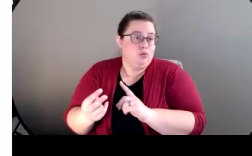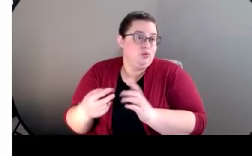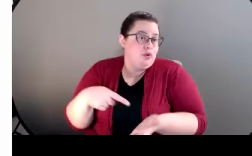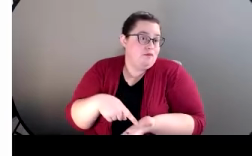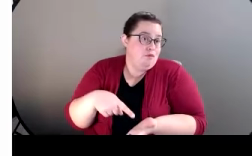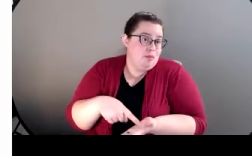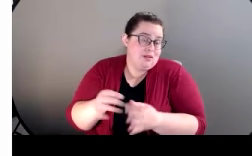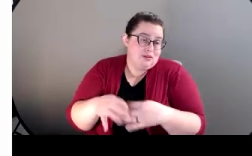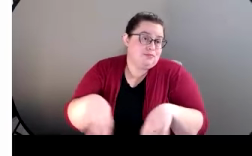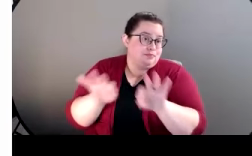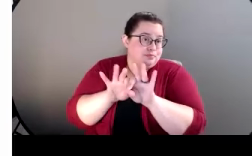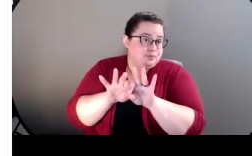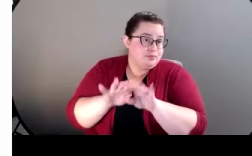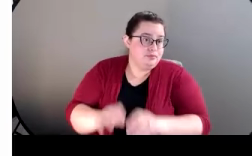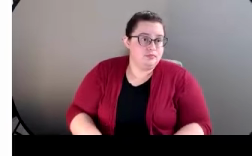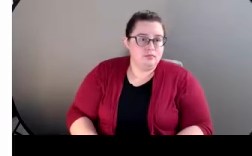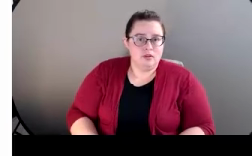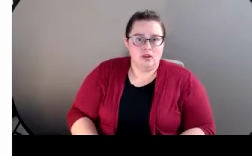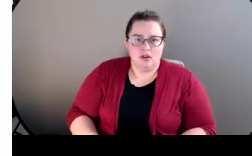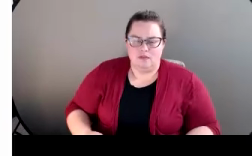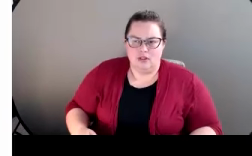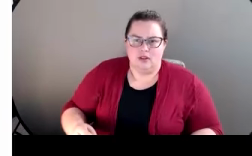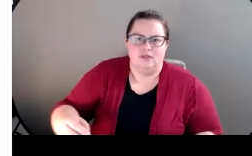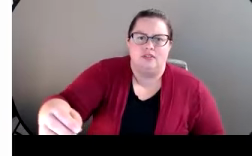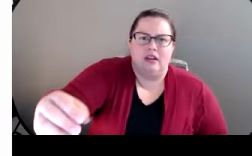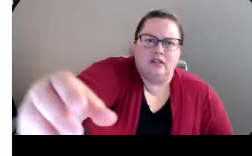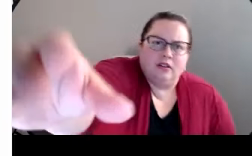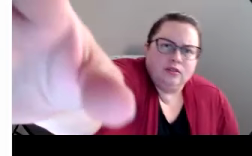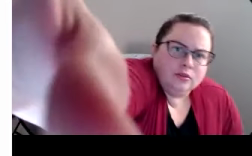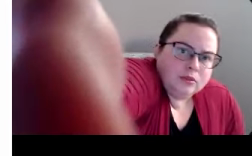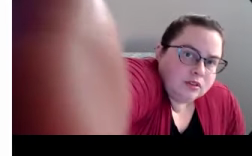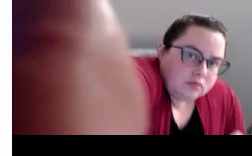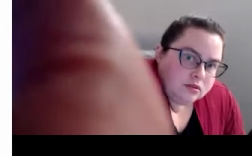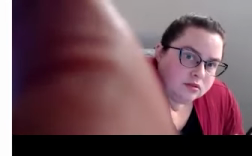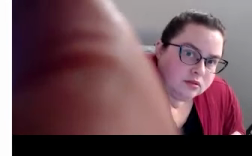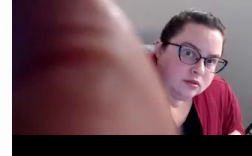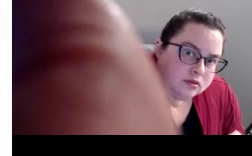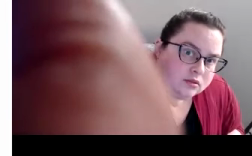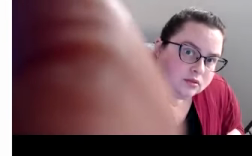We wanted to share this information with you.